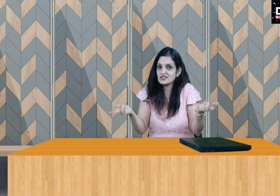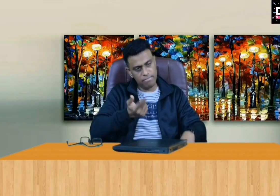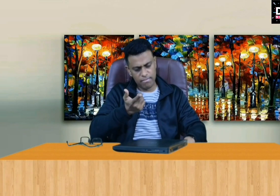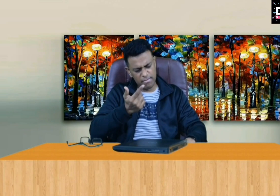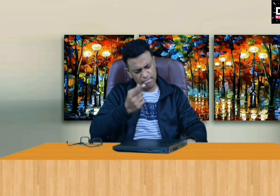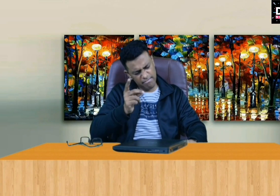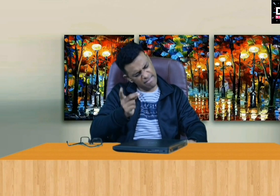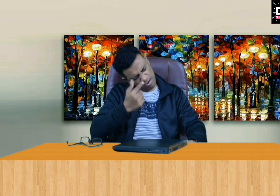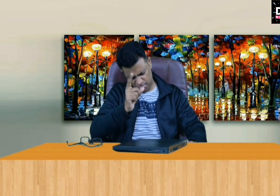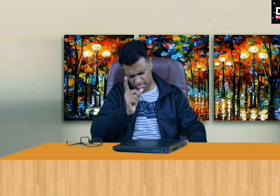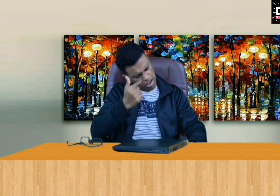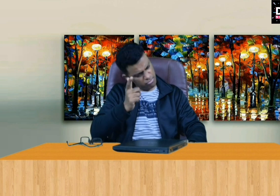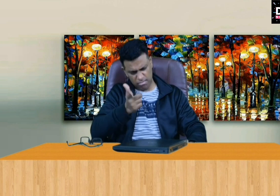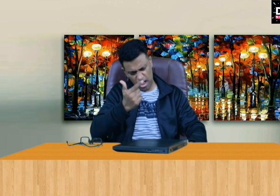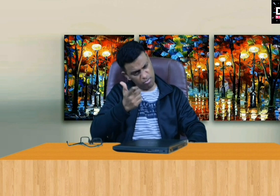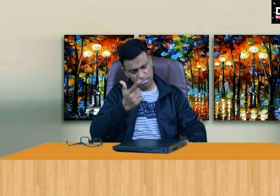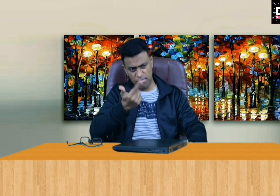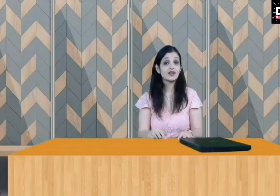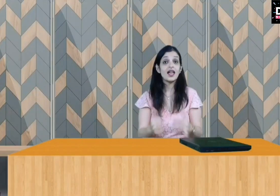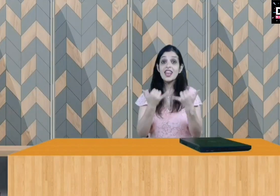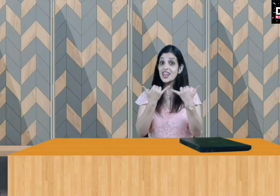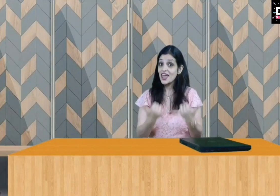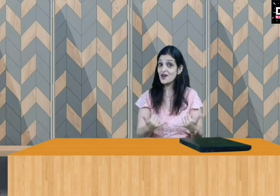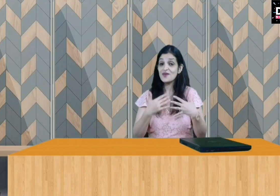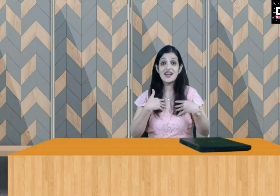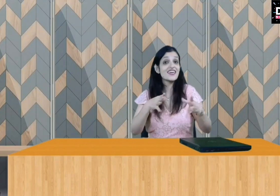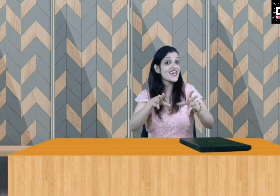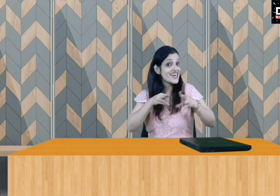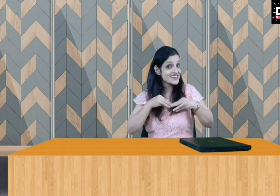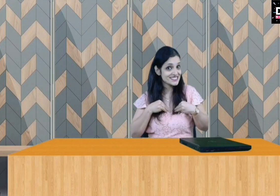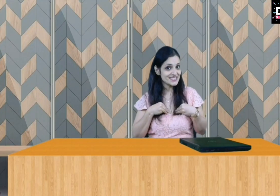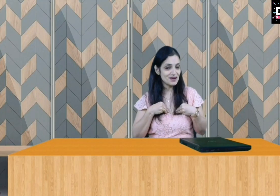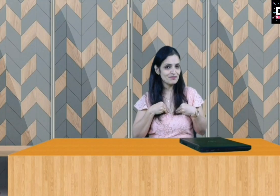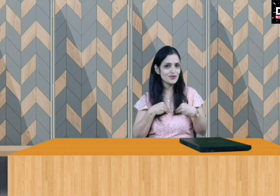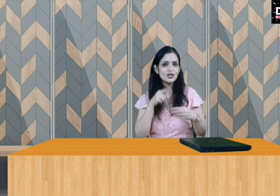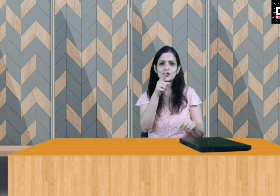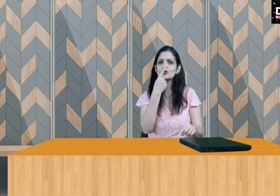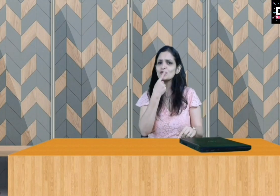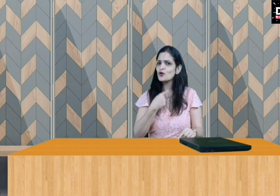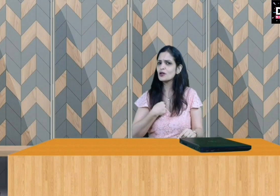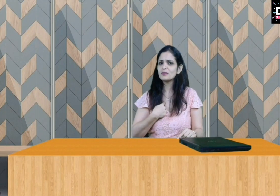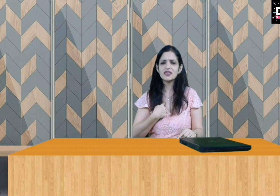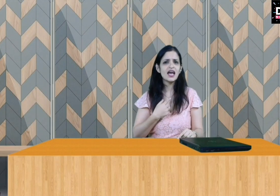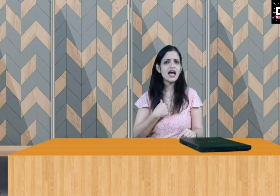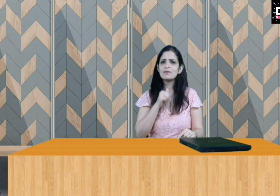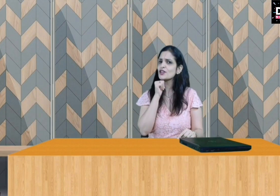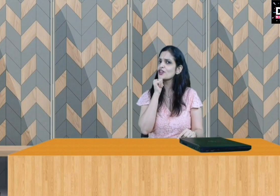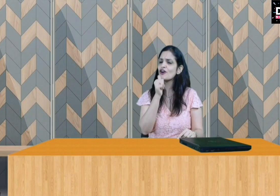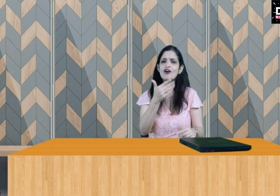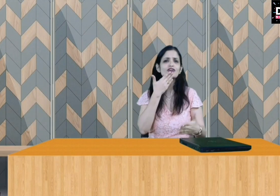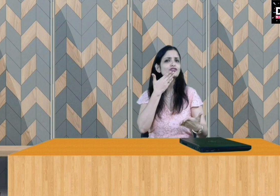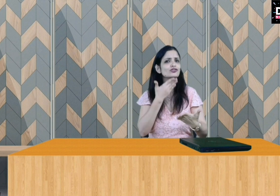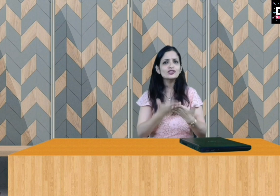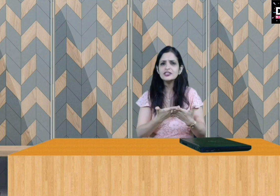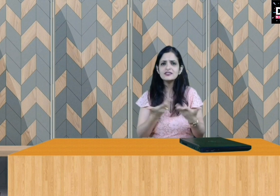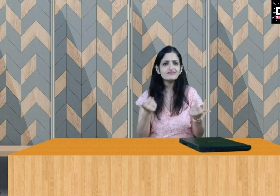Get up and get out! Now I accept but you told me that I am not good